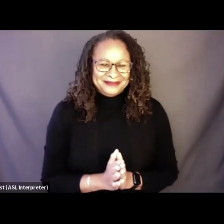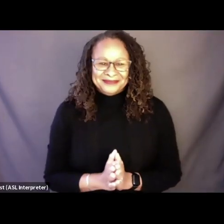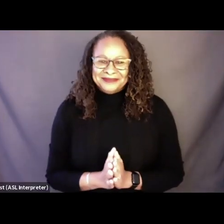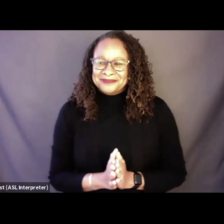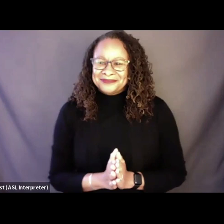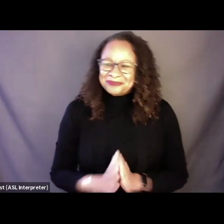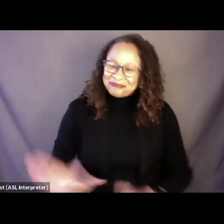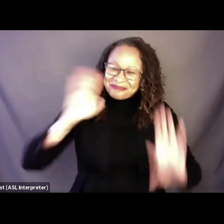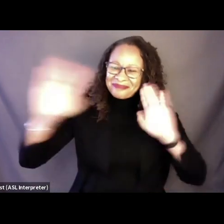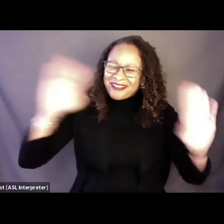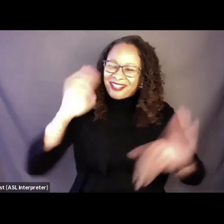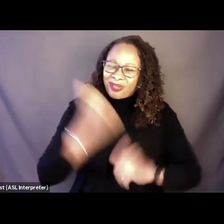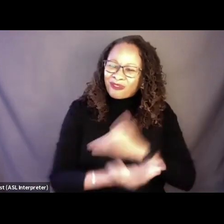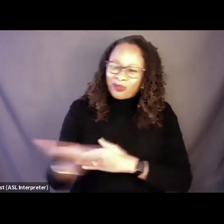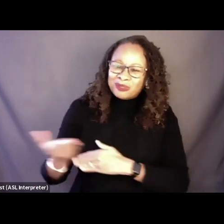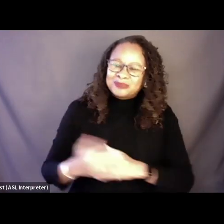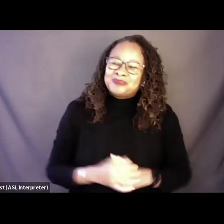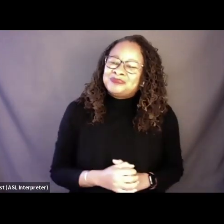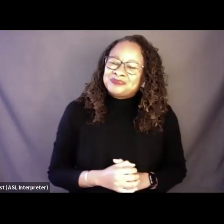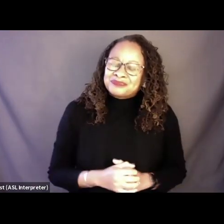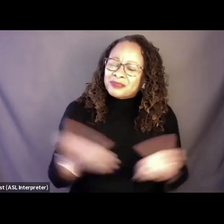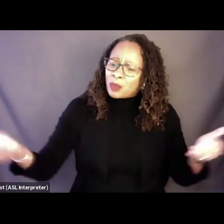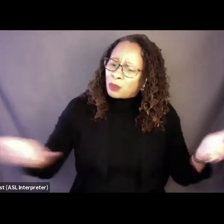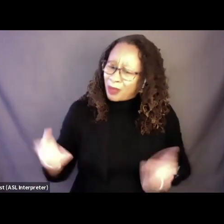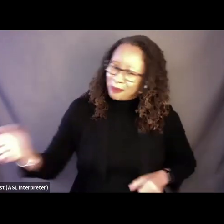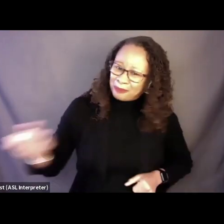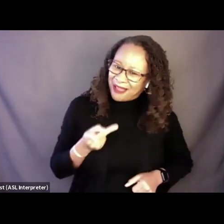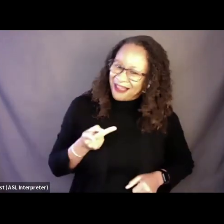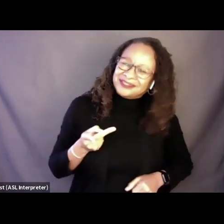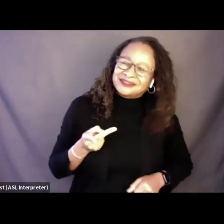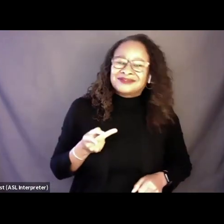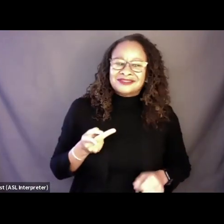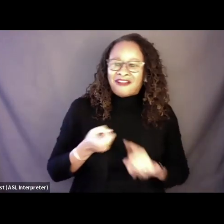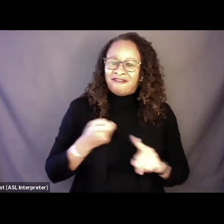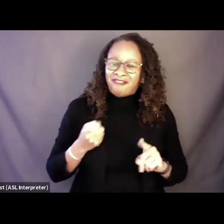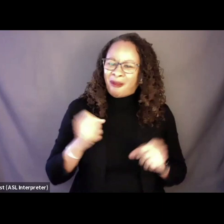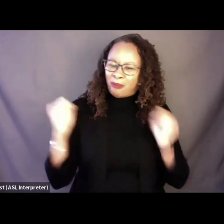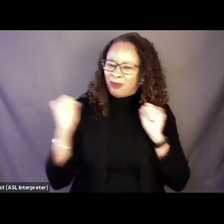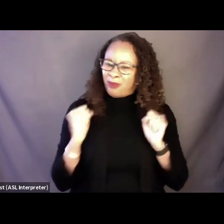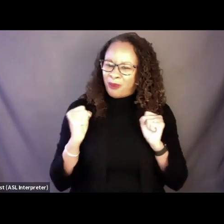Hello everyone. Welcome back from our winter break for Screening Series.